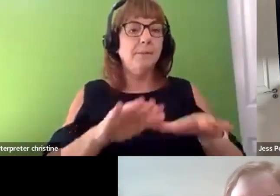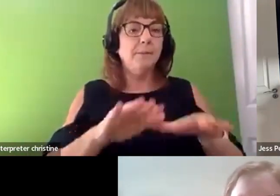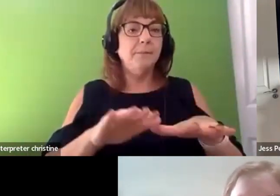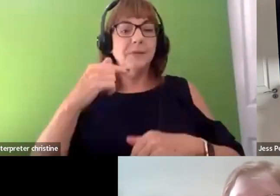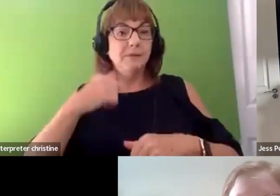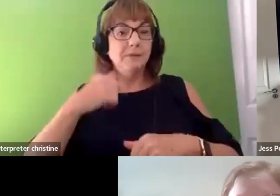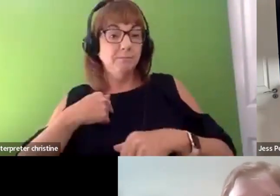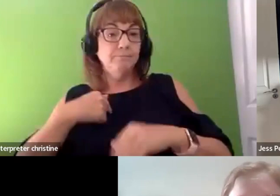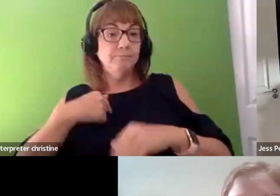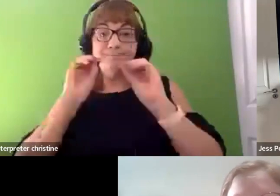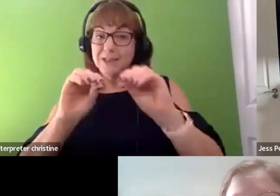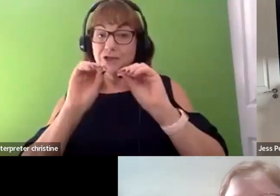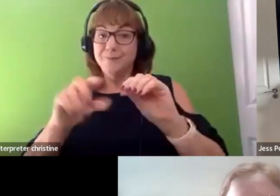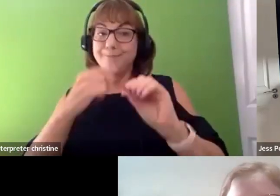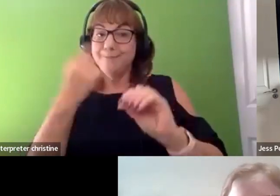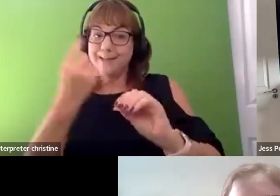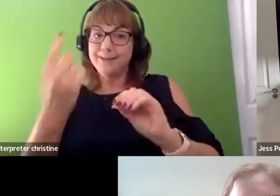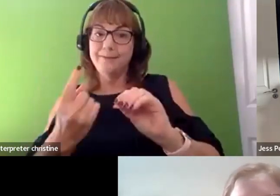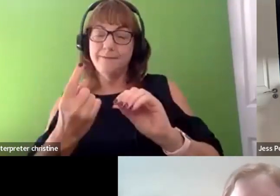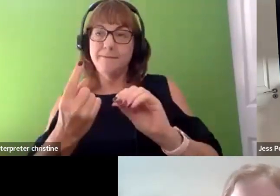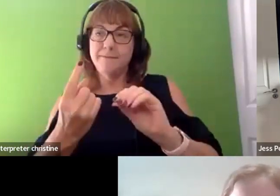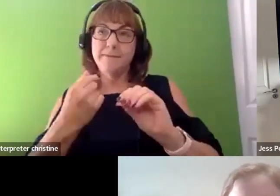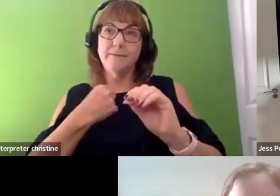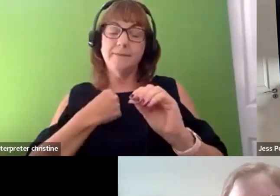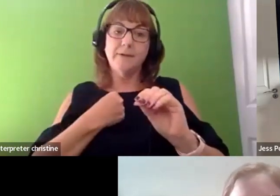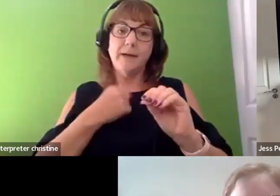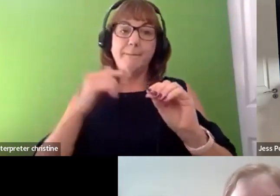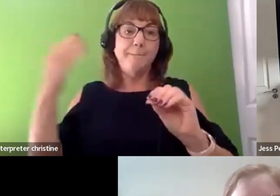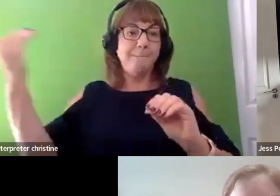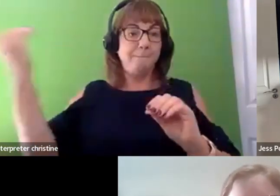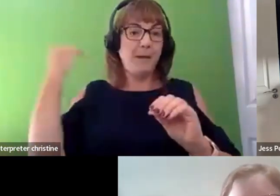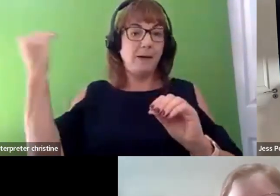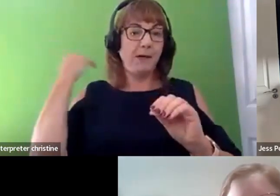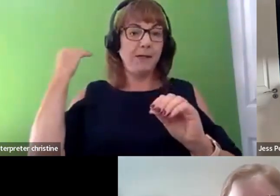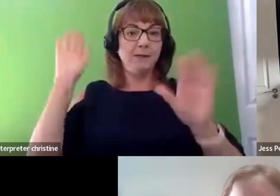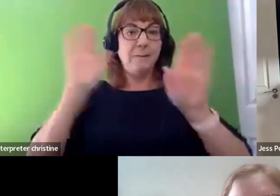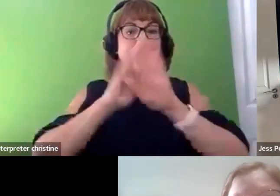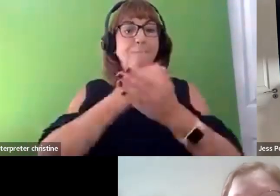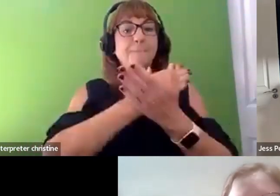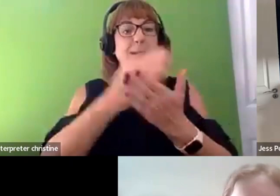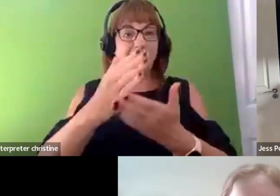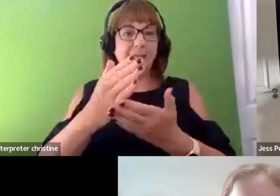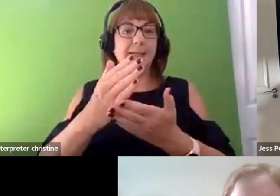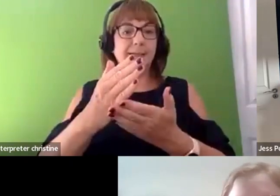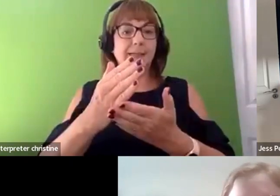I have my back to a plain background, so if I'm in my clinic, my back will always be against a